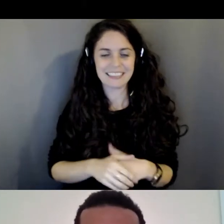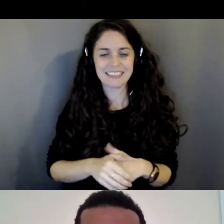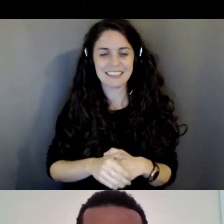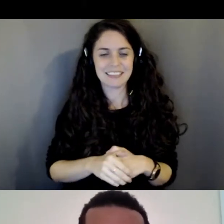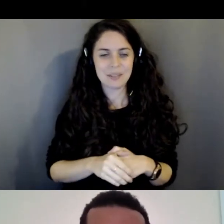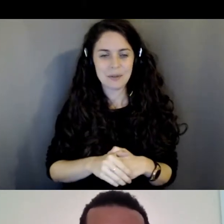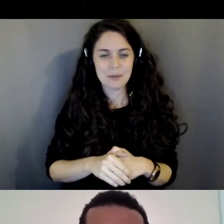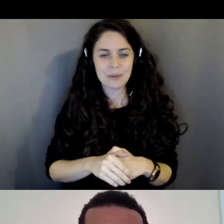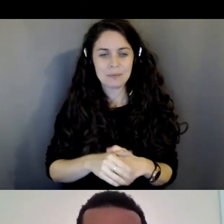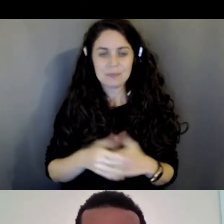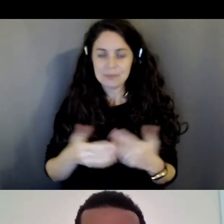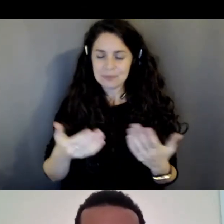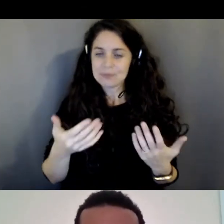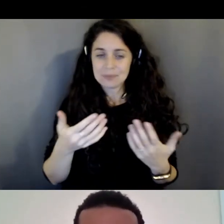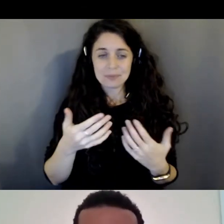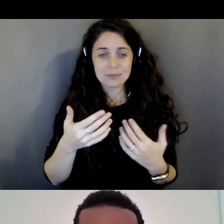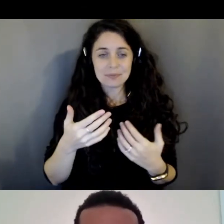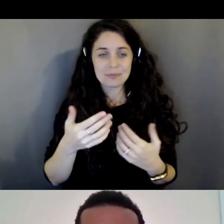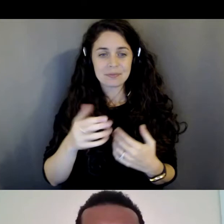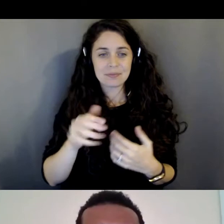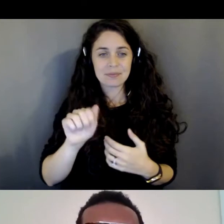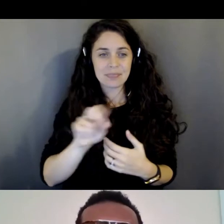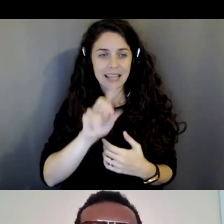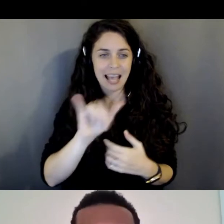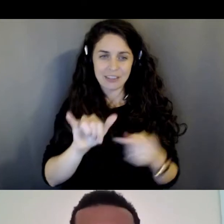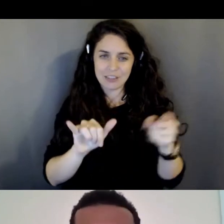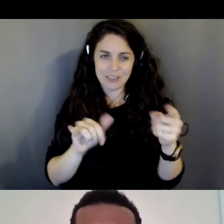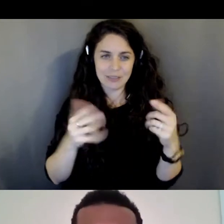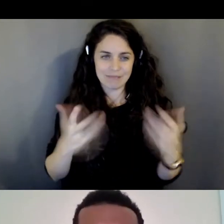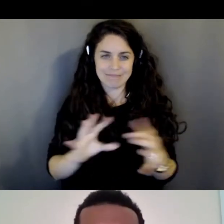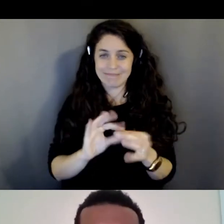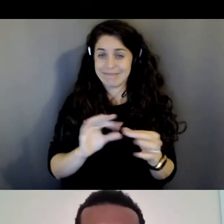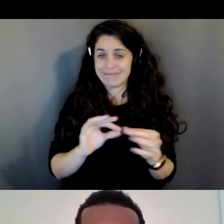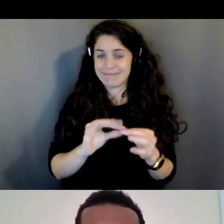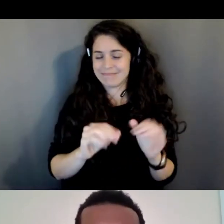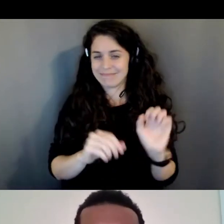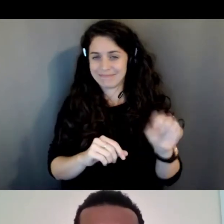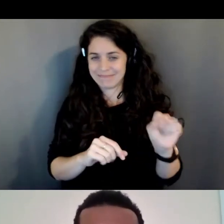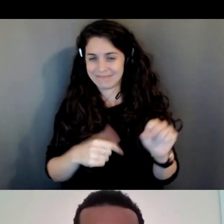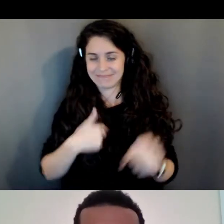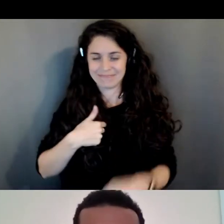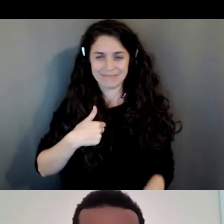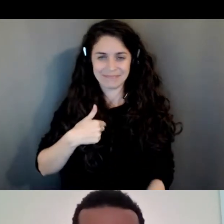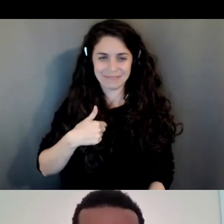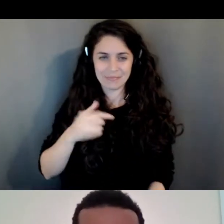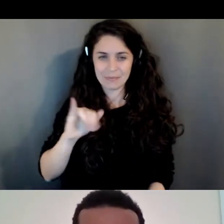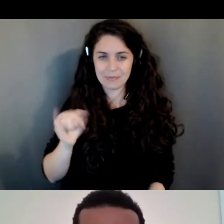Yeah, as Ashley has rightly stated, I'm Justice Chukwu.